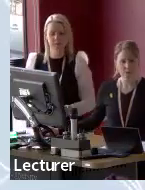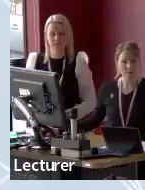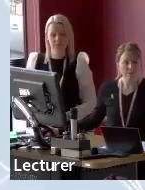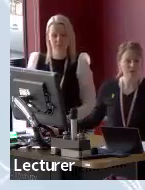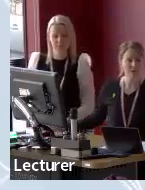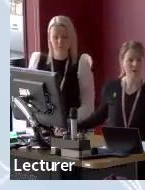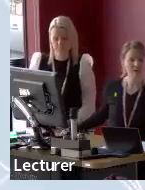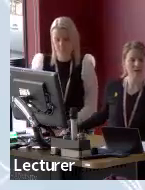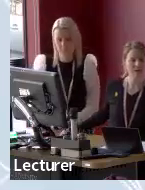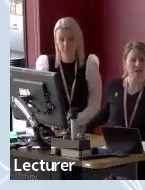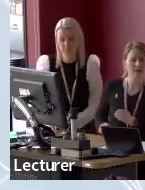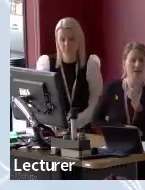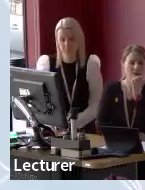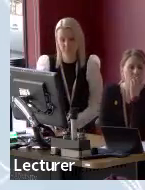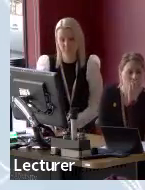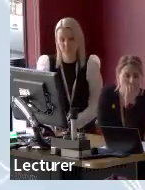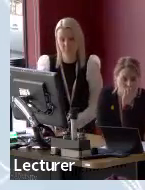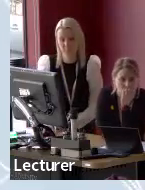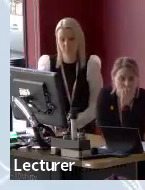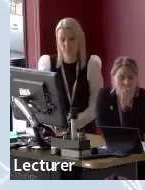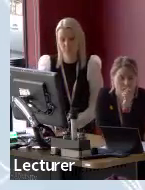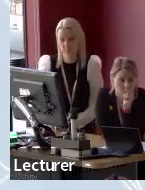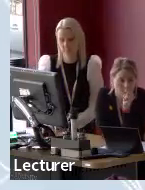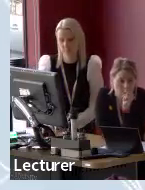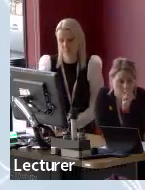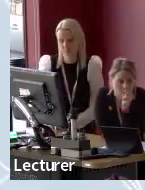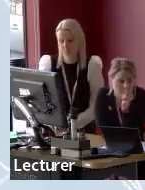just got a question apologize if I missed it. And you're talk so the service you were talking about